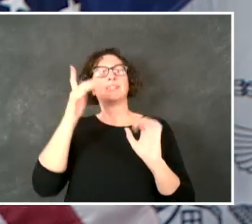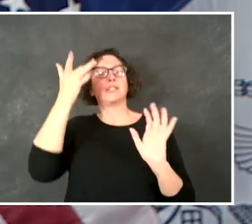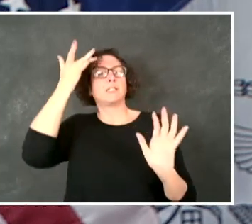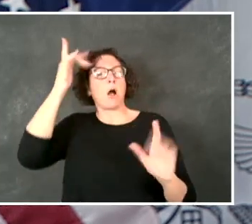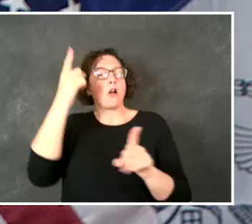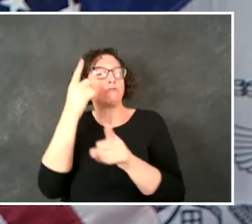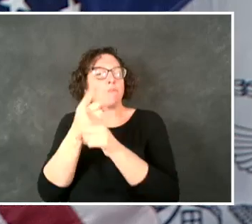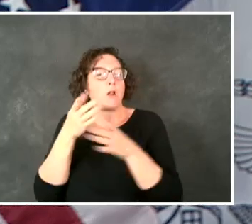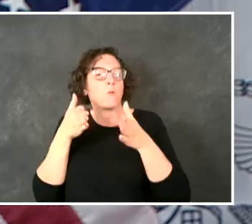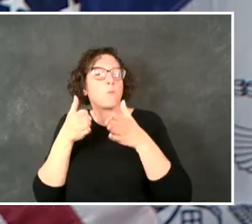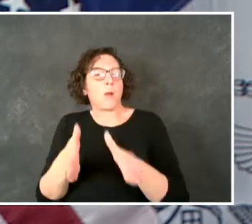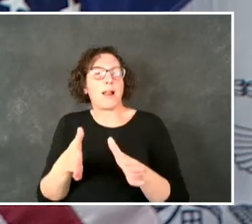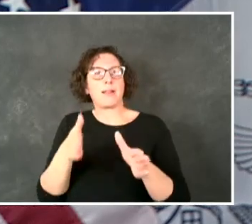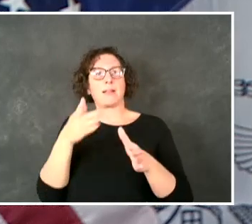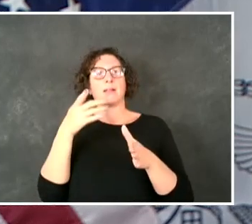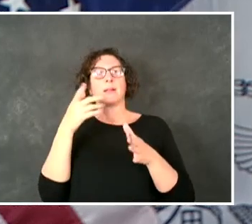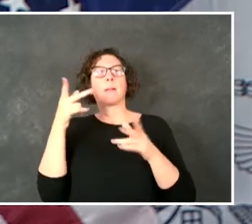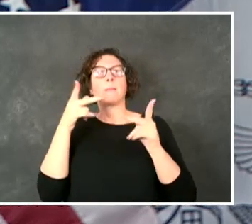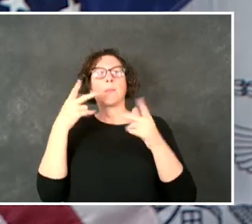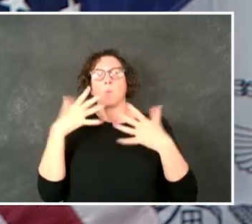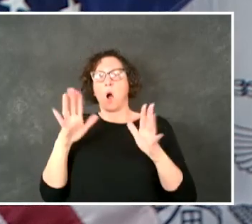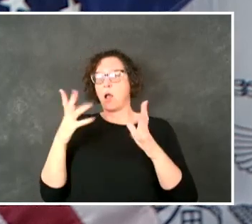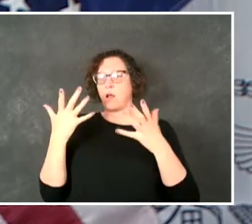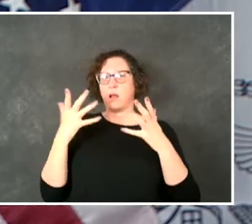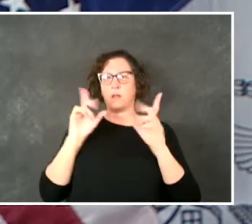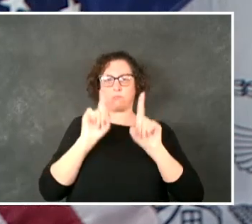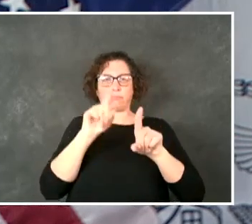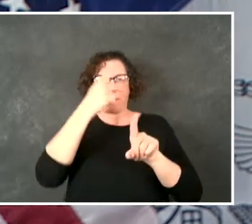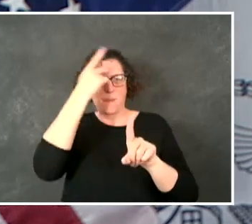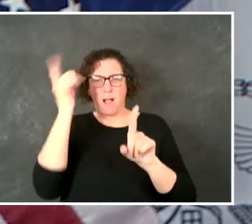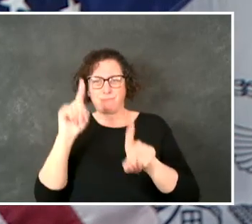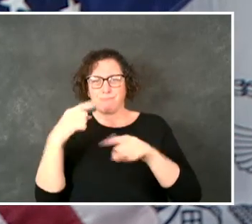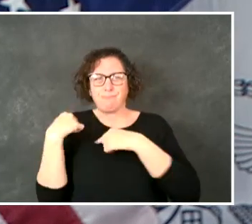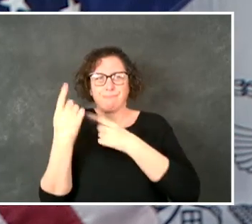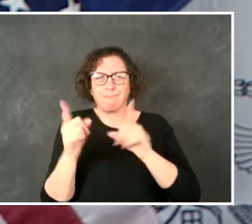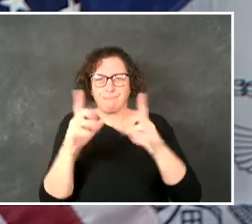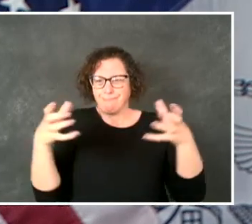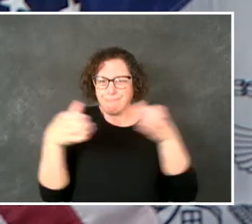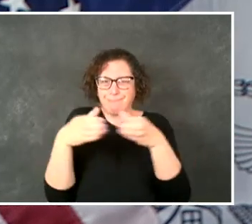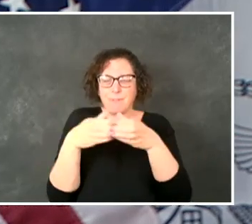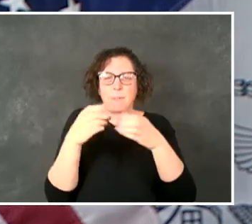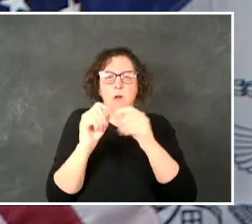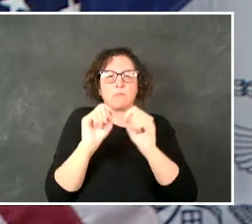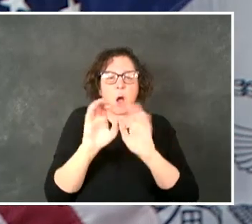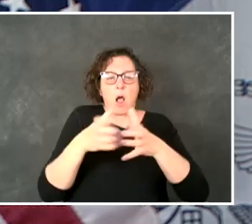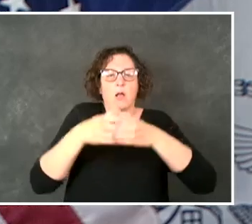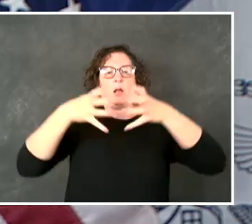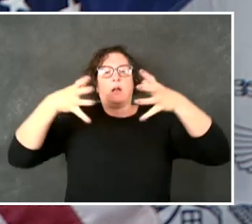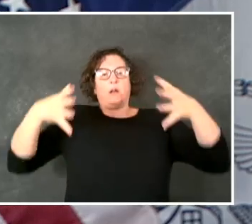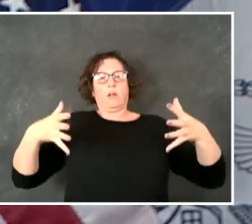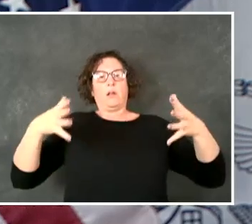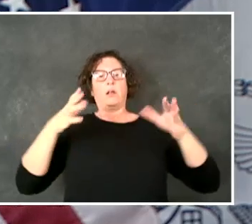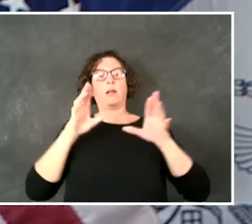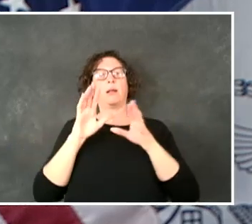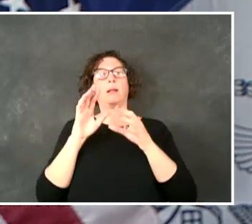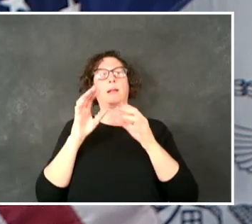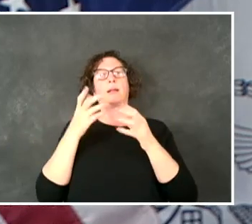DYNAMIC THAN IF YOU'RE TRYING TO OPEN A BUNCH OF PLACES ALL OVER. IT'S SORT OF A FOCUS ON WHERE